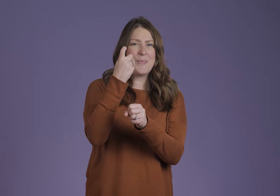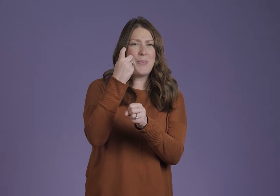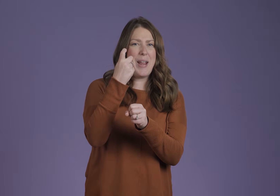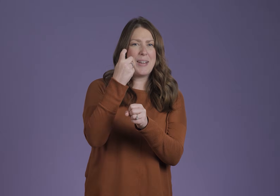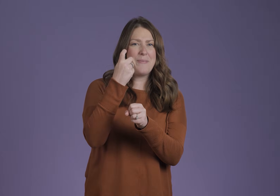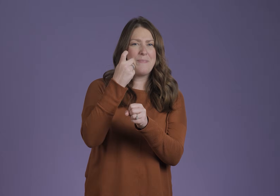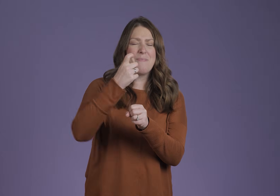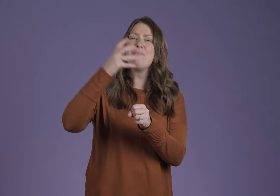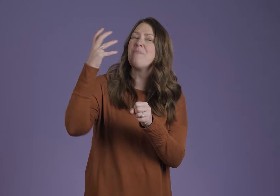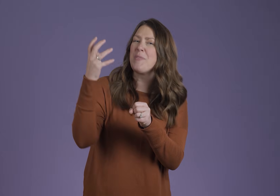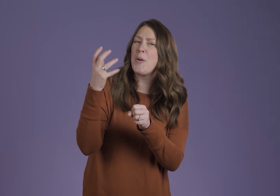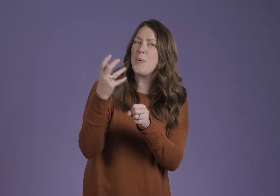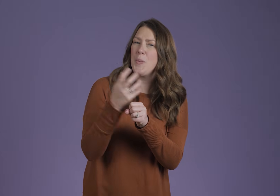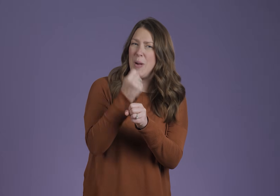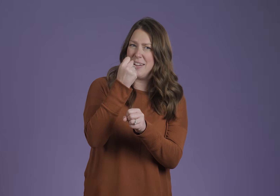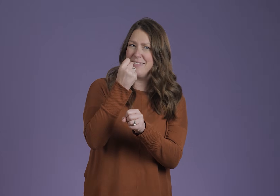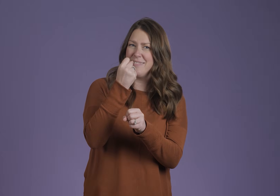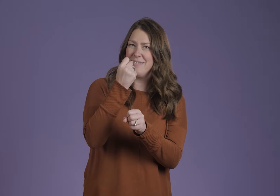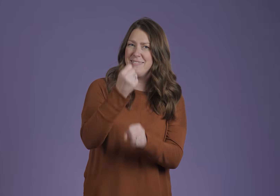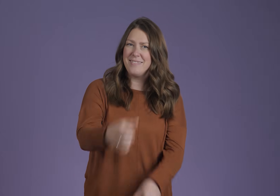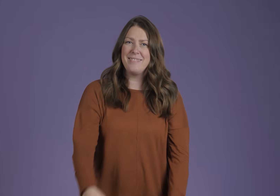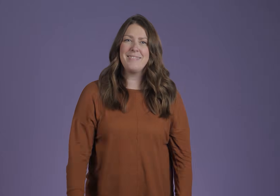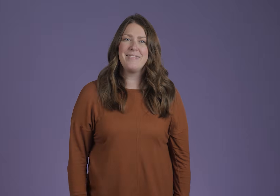Win.